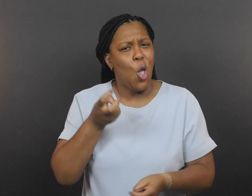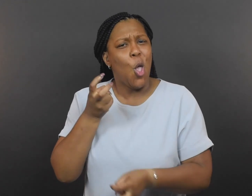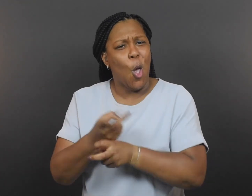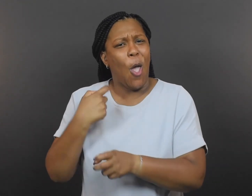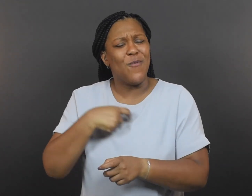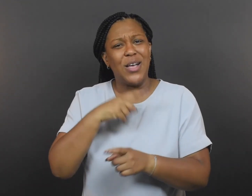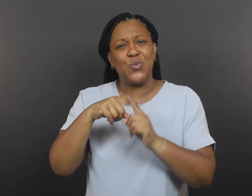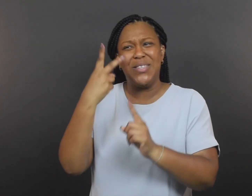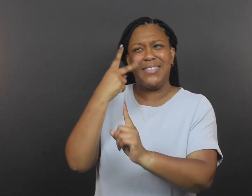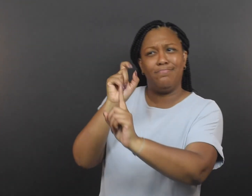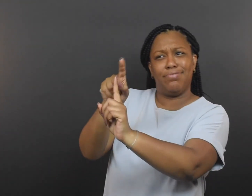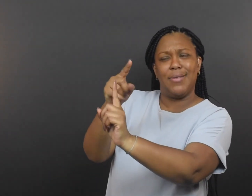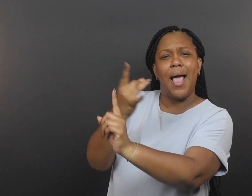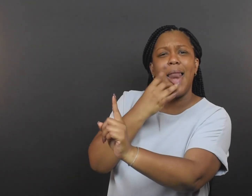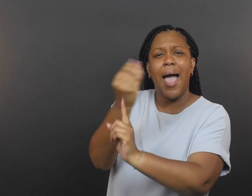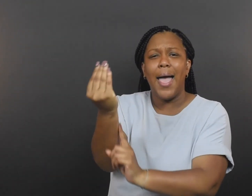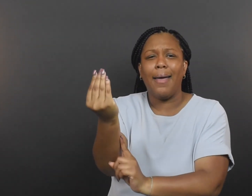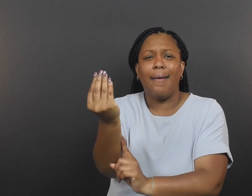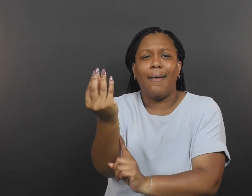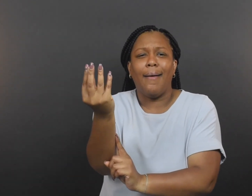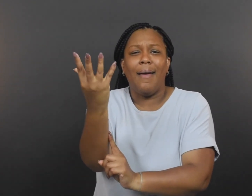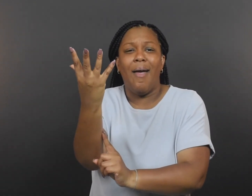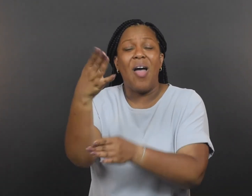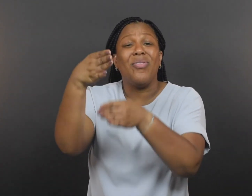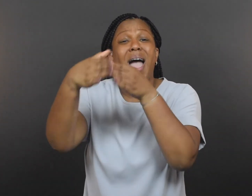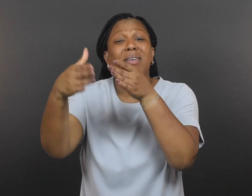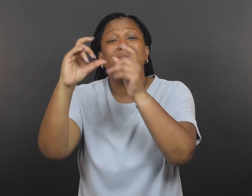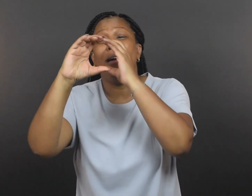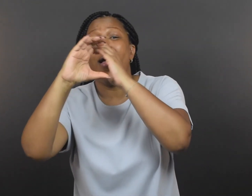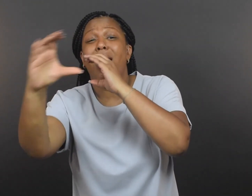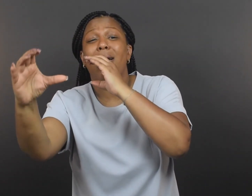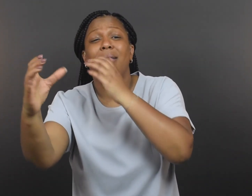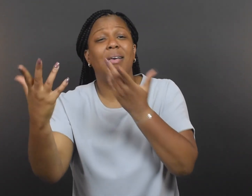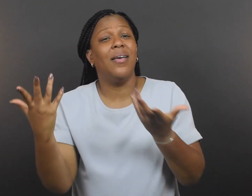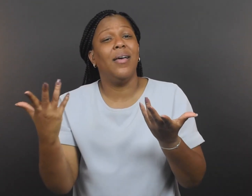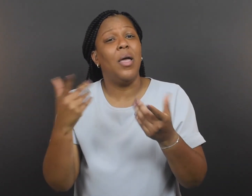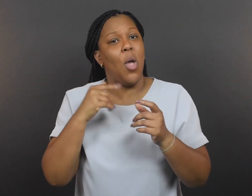it is hard to see the light at the end of the tunnel and to keep moving forward.”